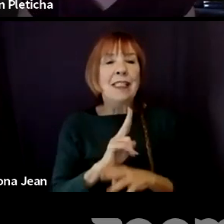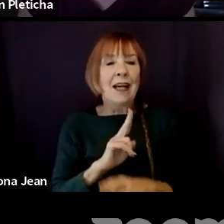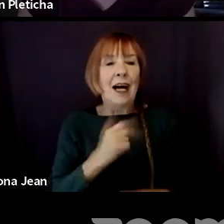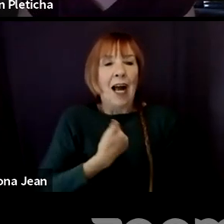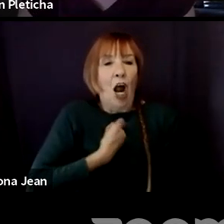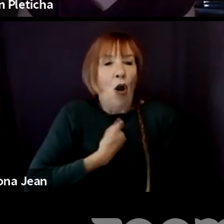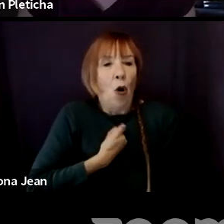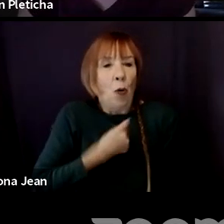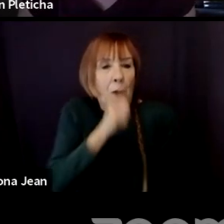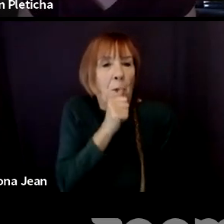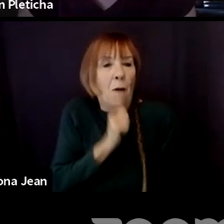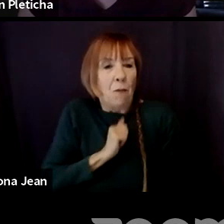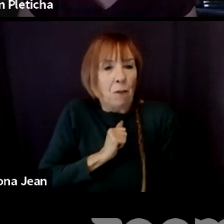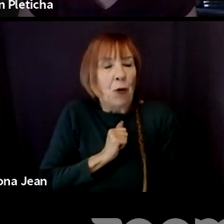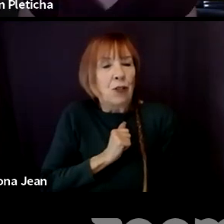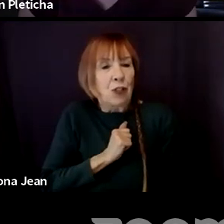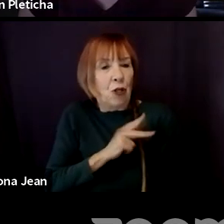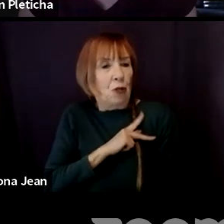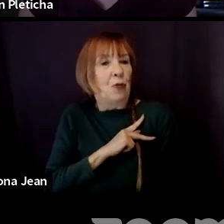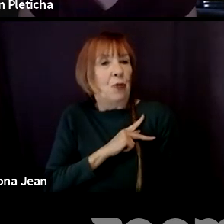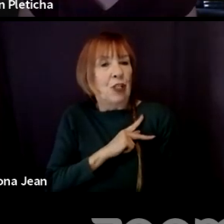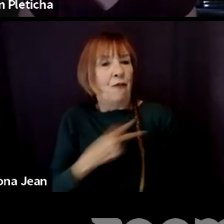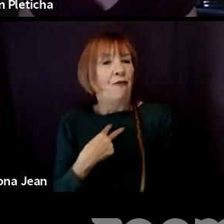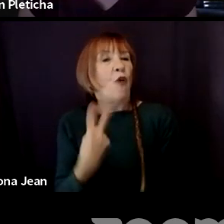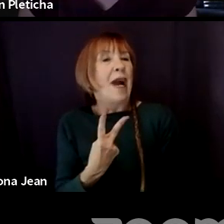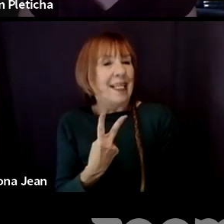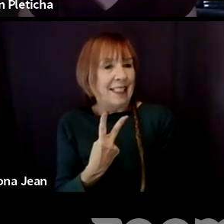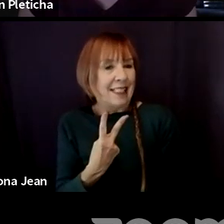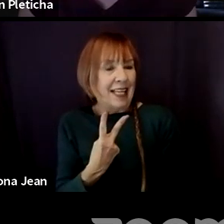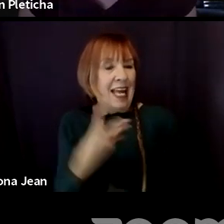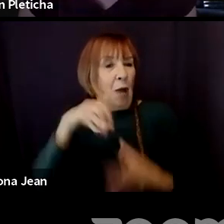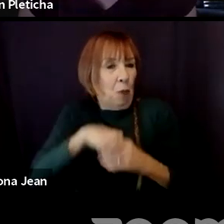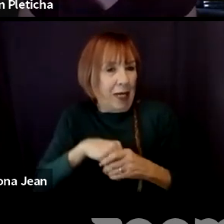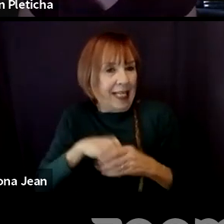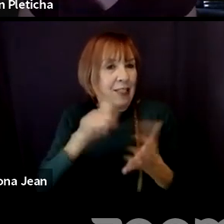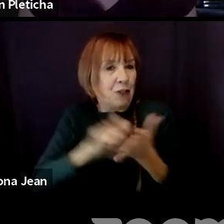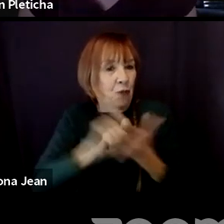and can it just it provides sort of like,